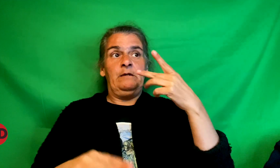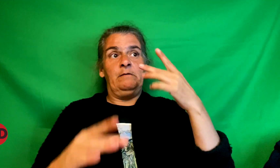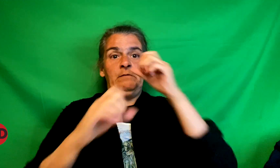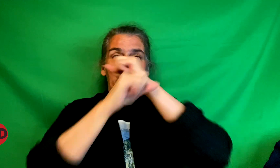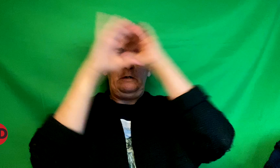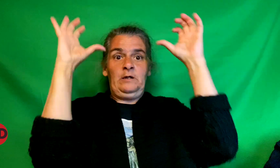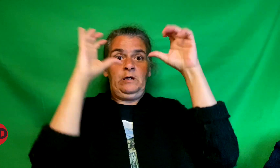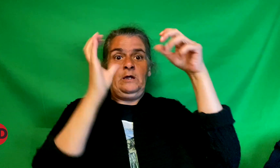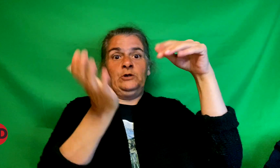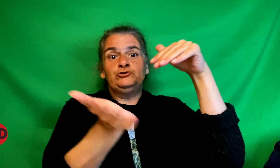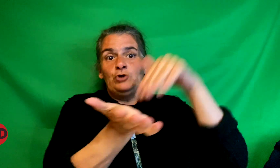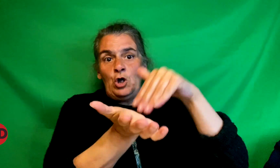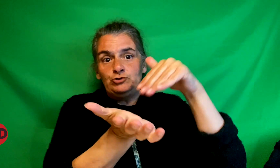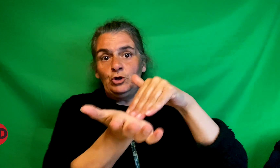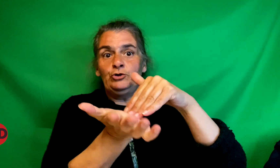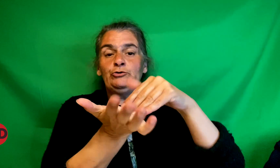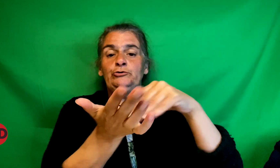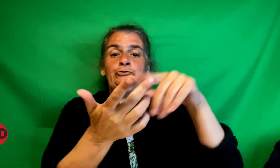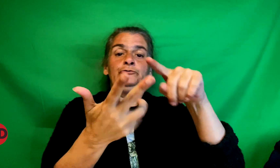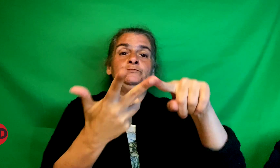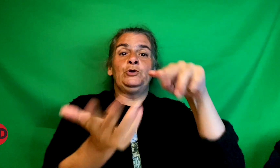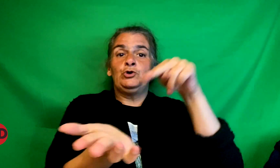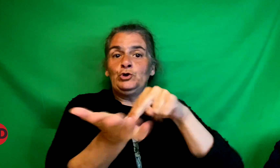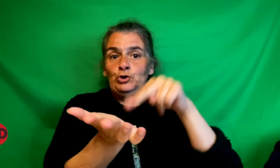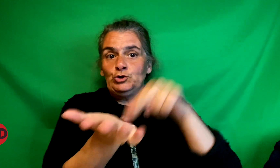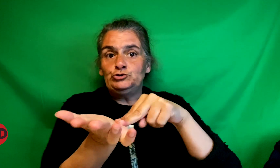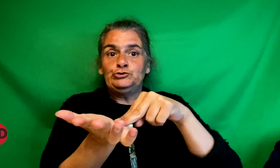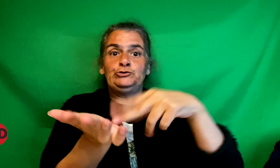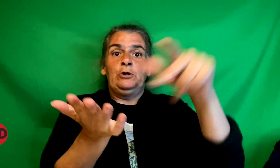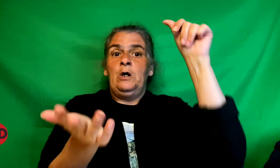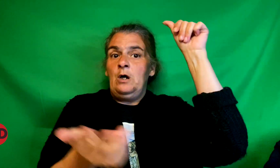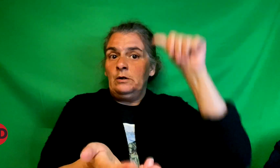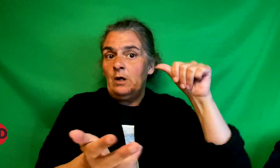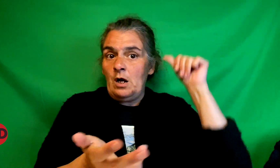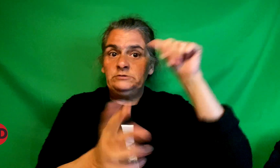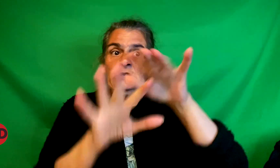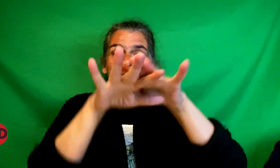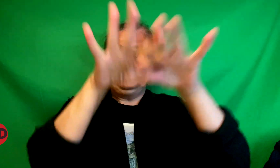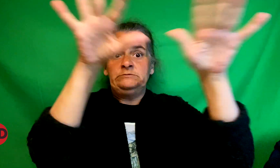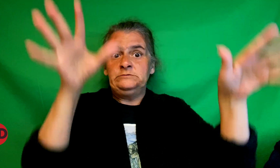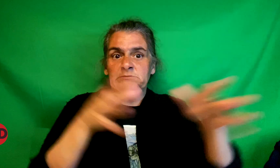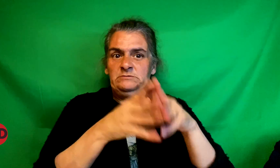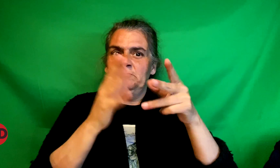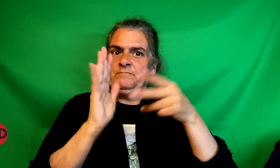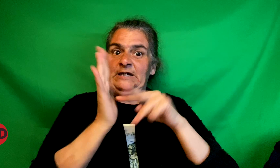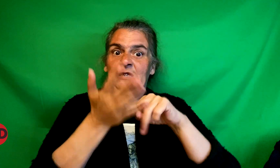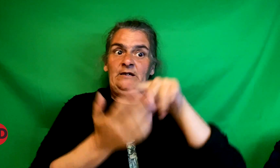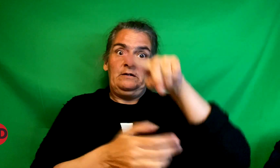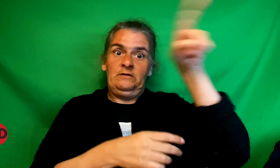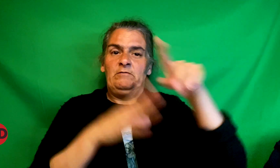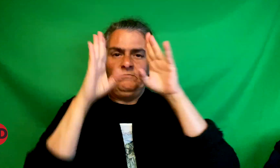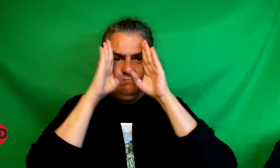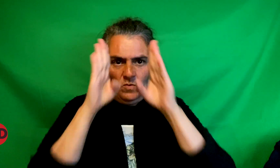they are focused on audism and speech, right? We naturally feel